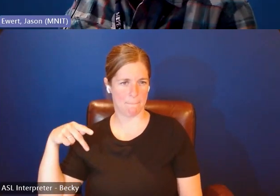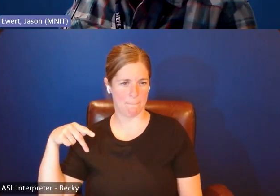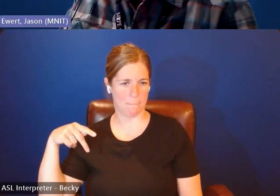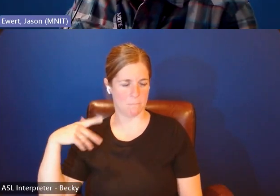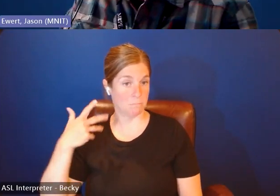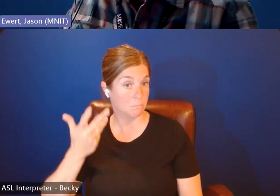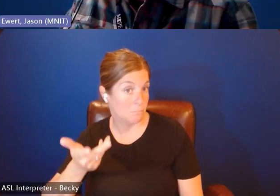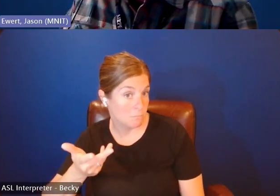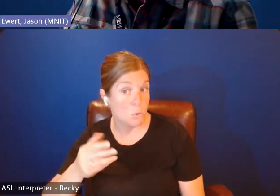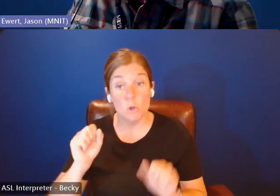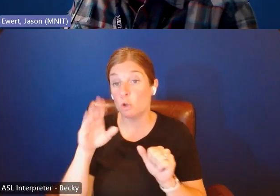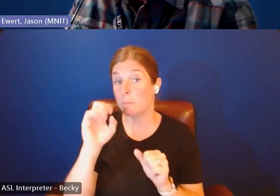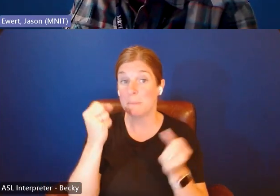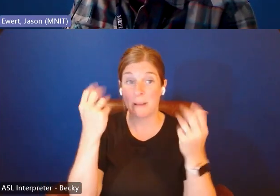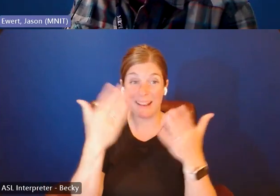There's some work underway right now,